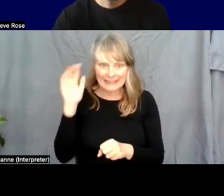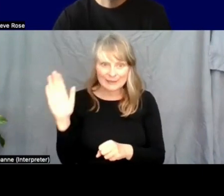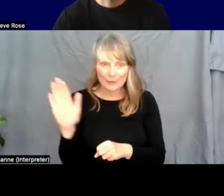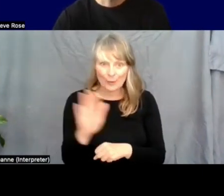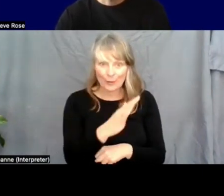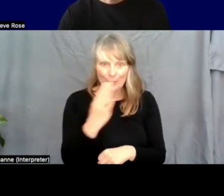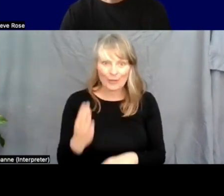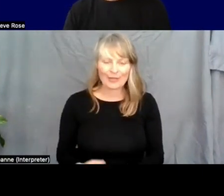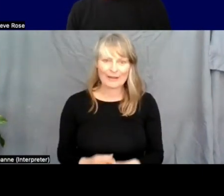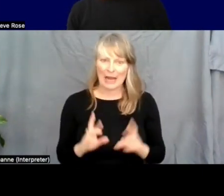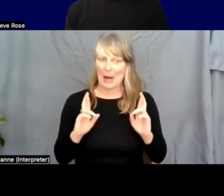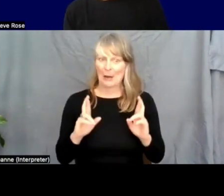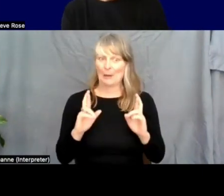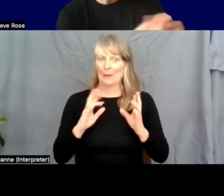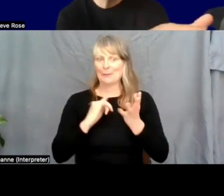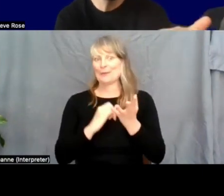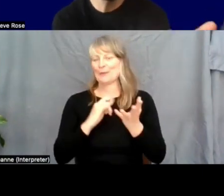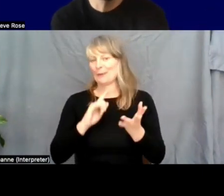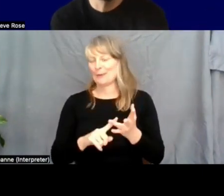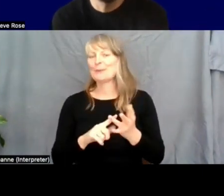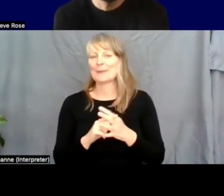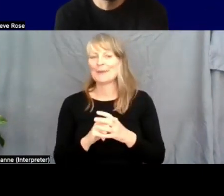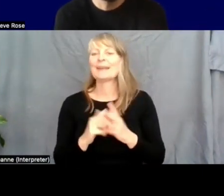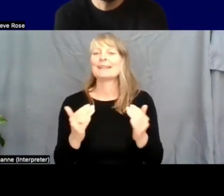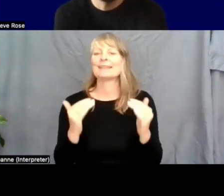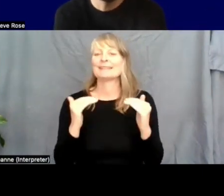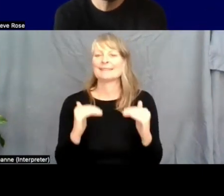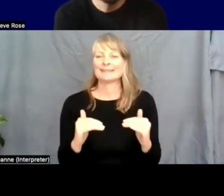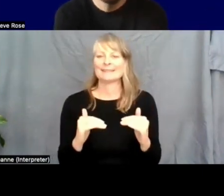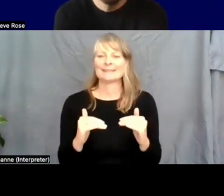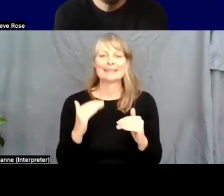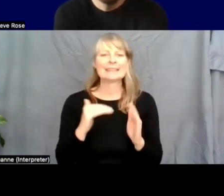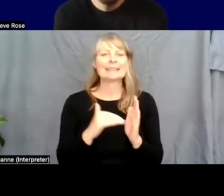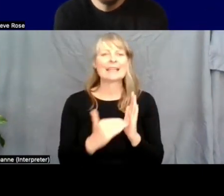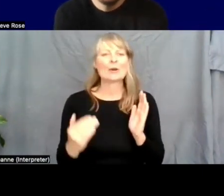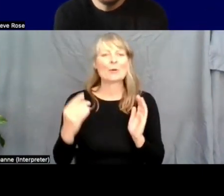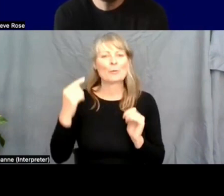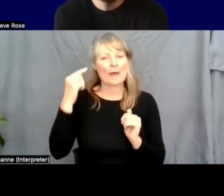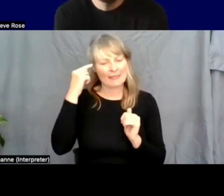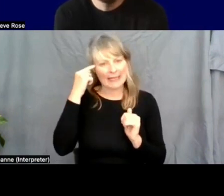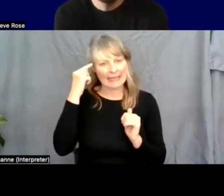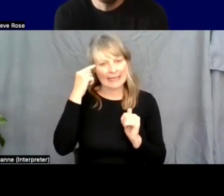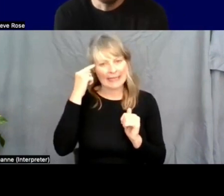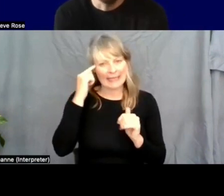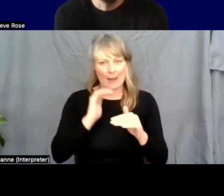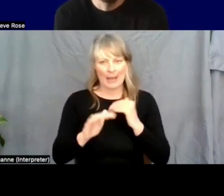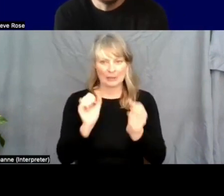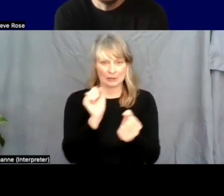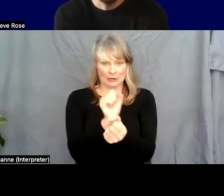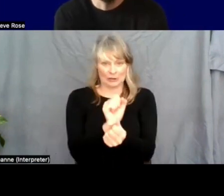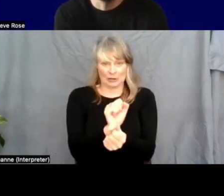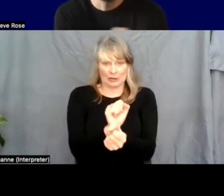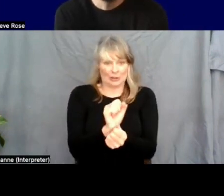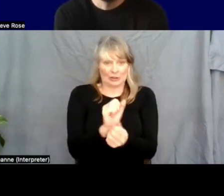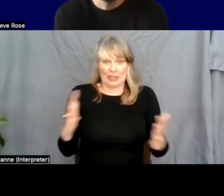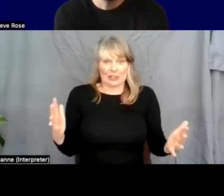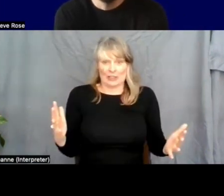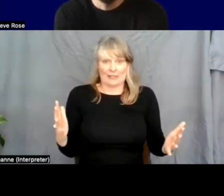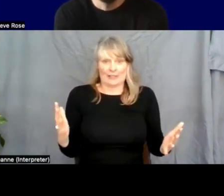I hope so. So we're moving onto thinking about how do gestures emerge and what might individual